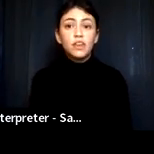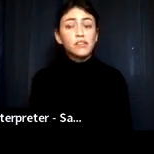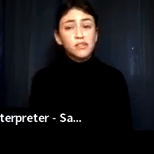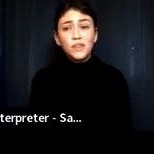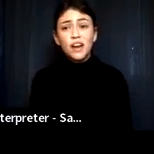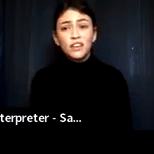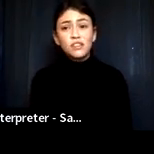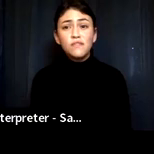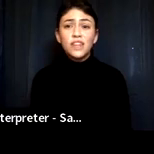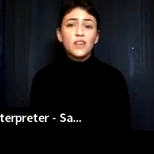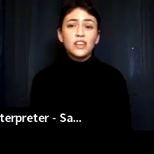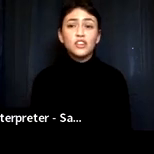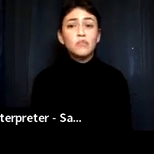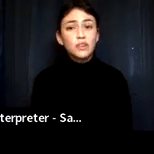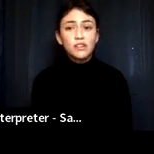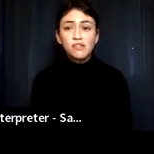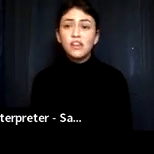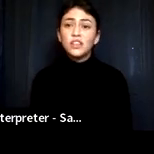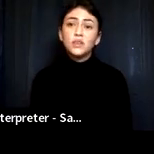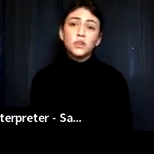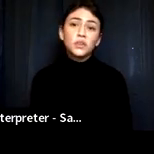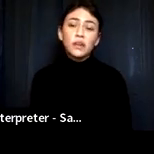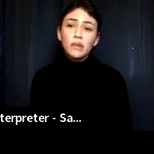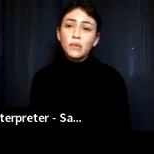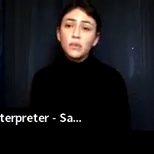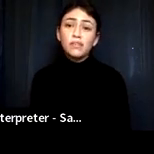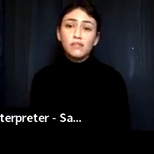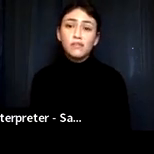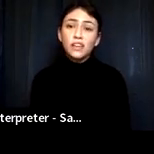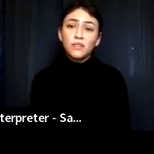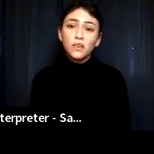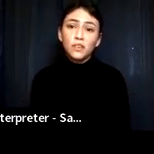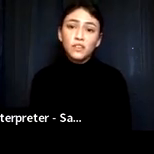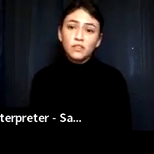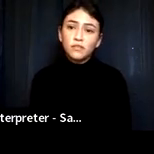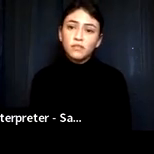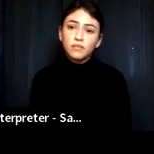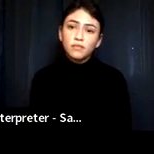Also very hard just to find the right interpreters to recruit the right people. It's quite difficult.